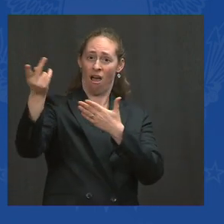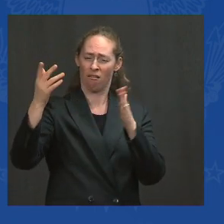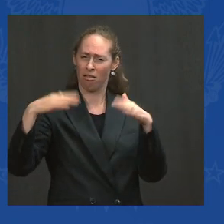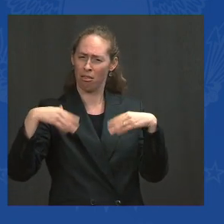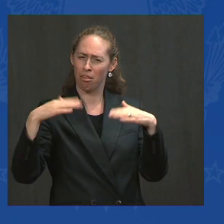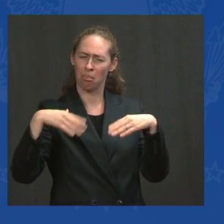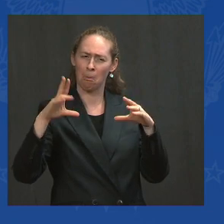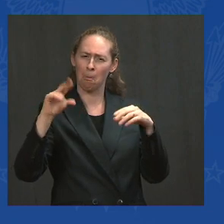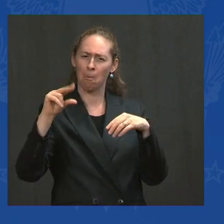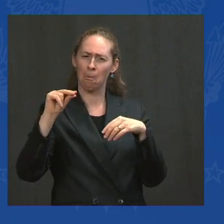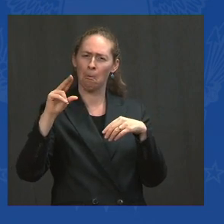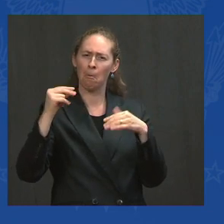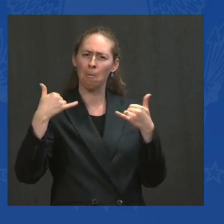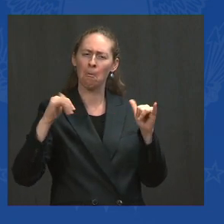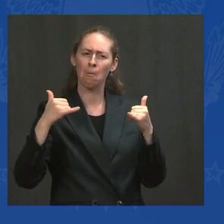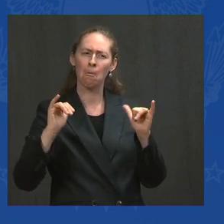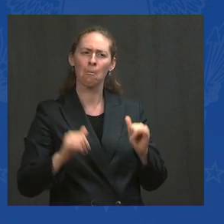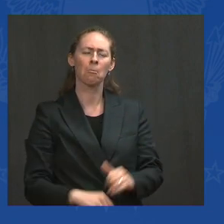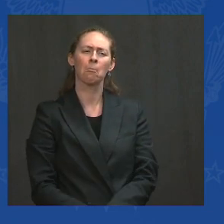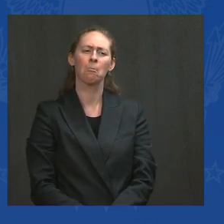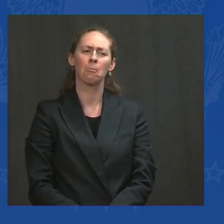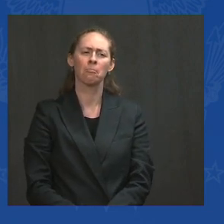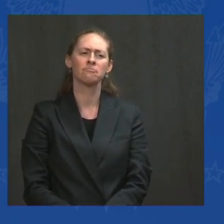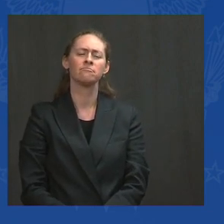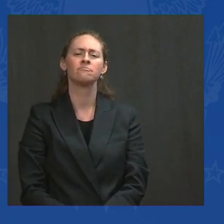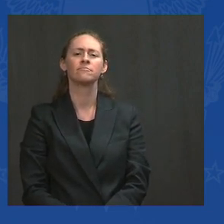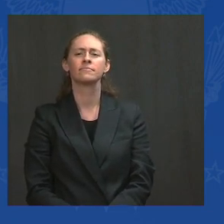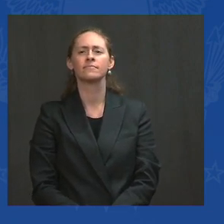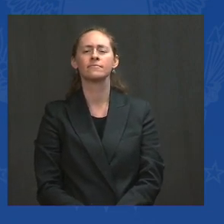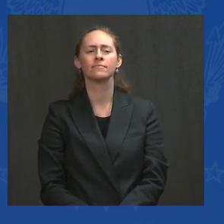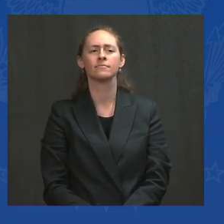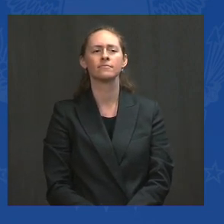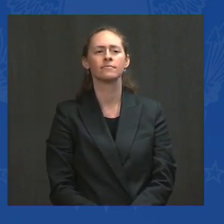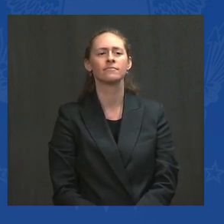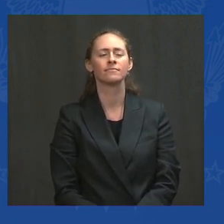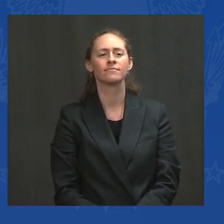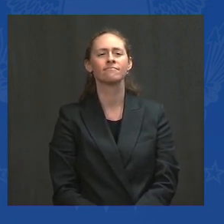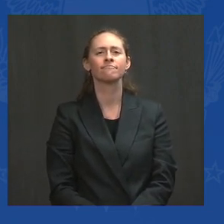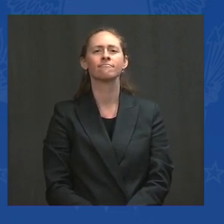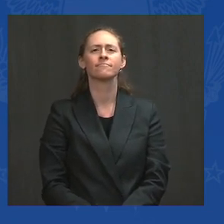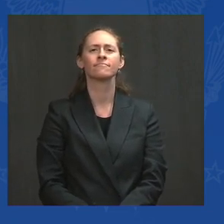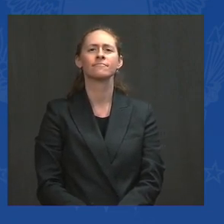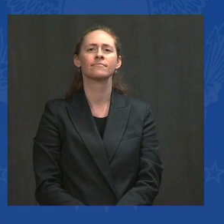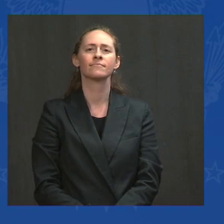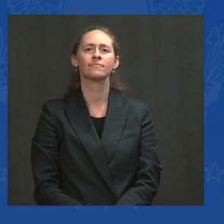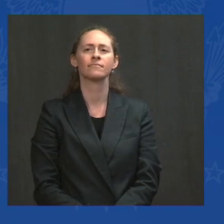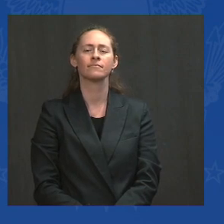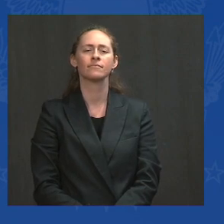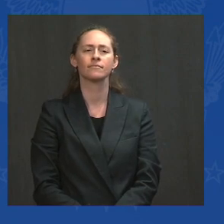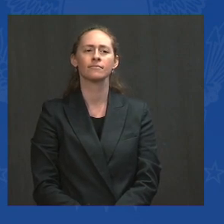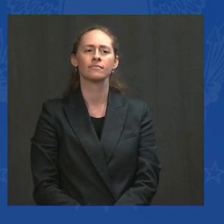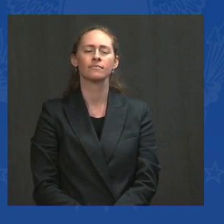There is in Afghanistan -- in all parties, there's